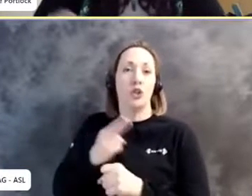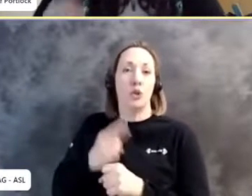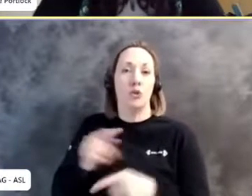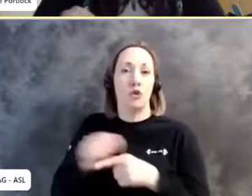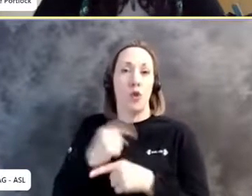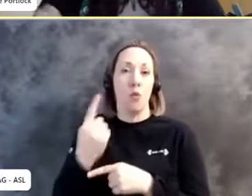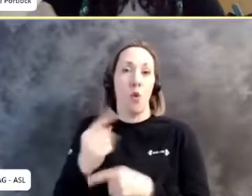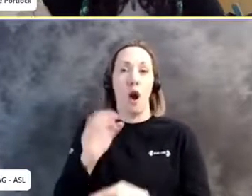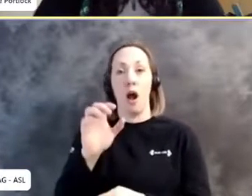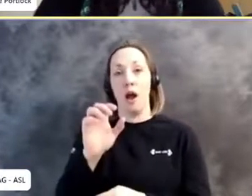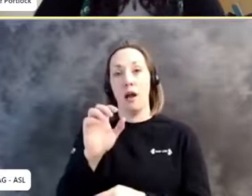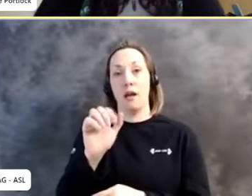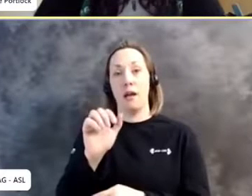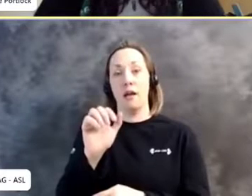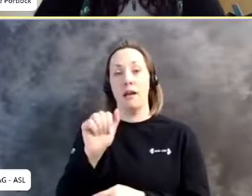especially if you're charities. That money was used